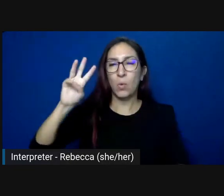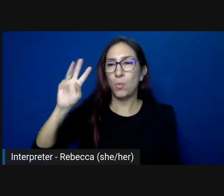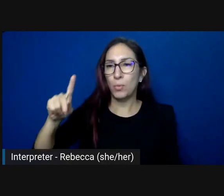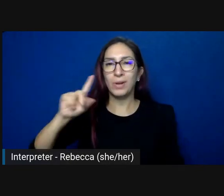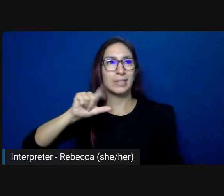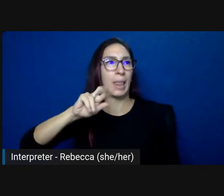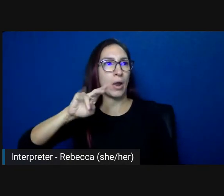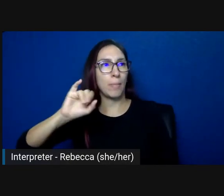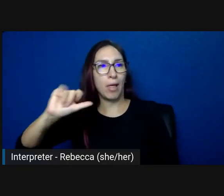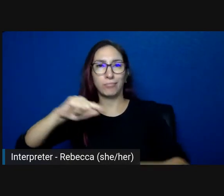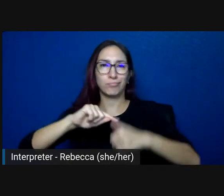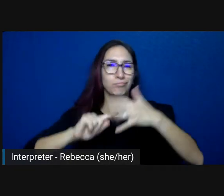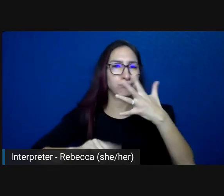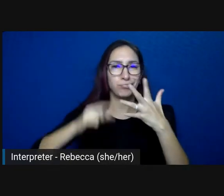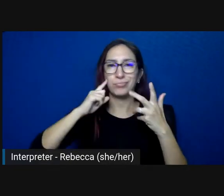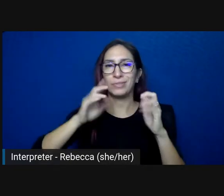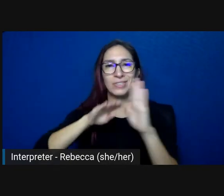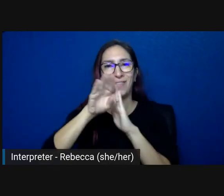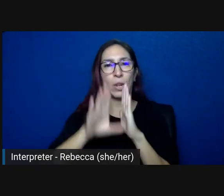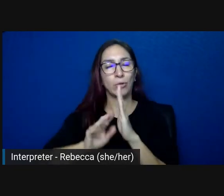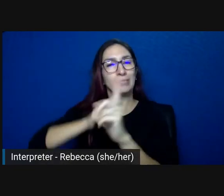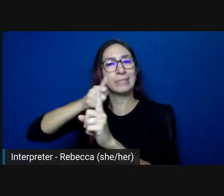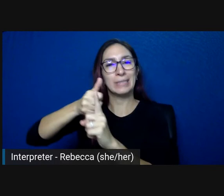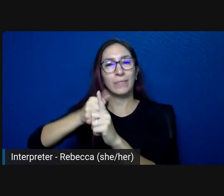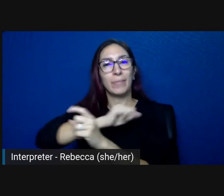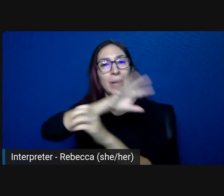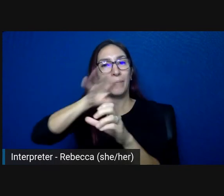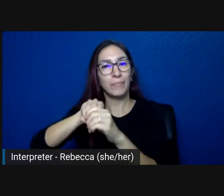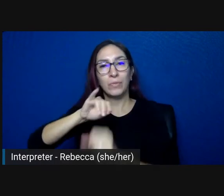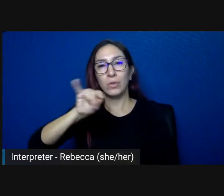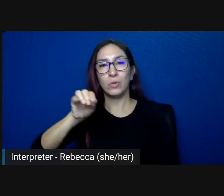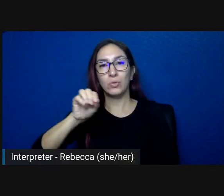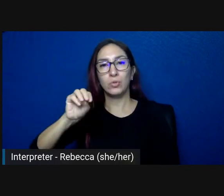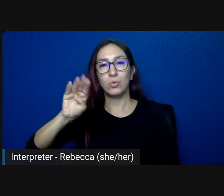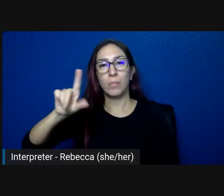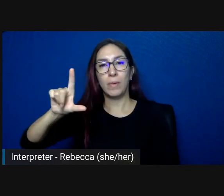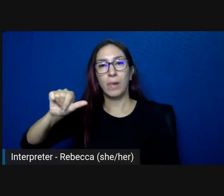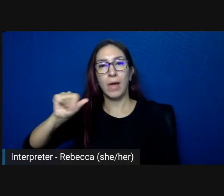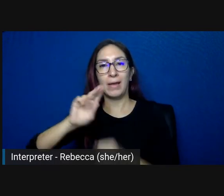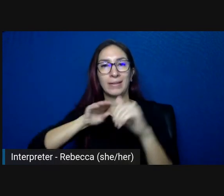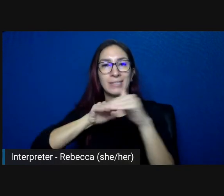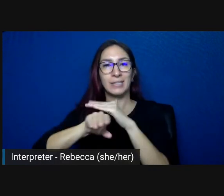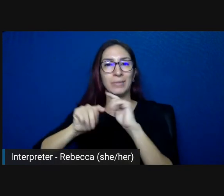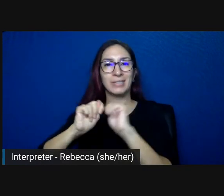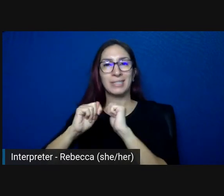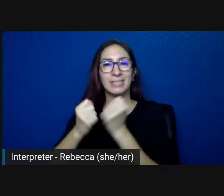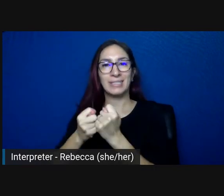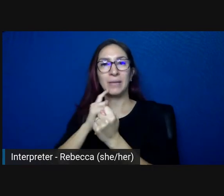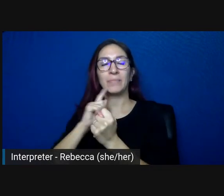Carlos has been involved in the Joomla accessibility team since 2017 and was the team leader in 2020.